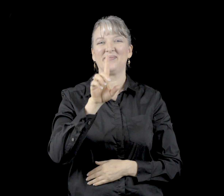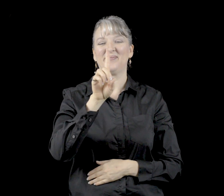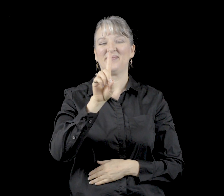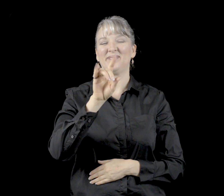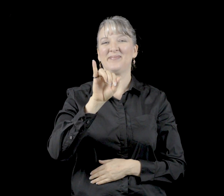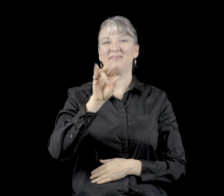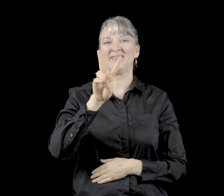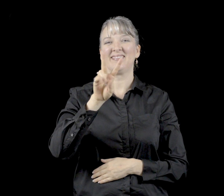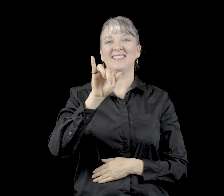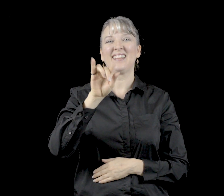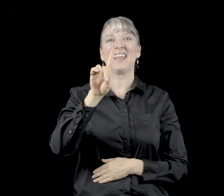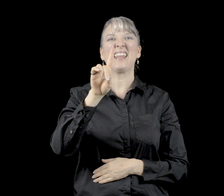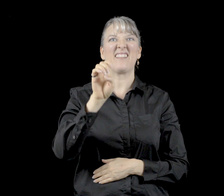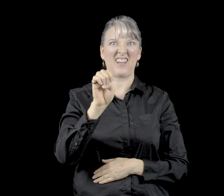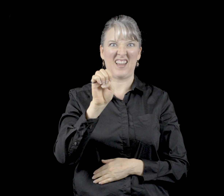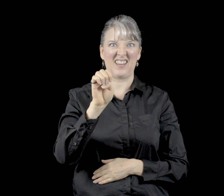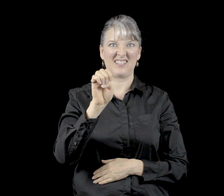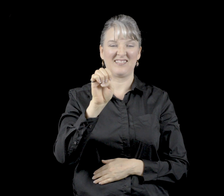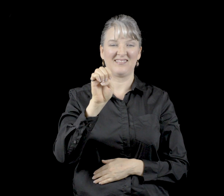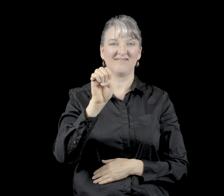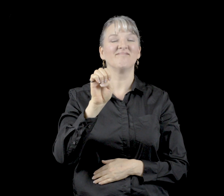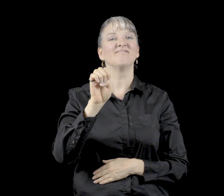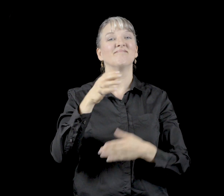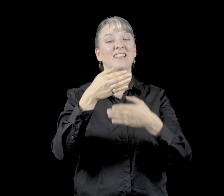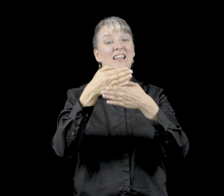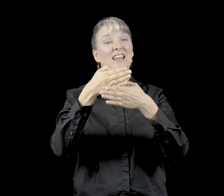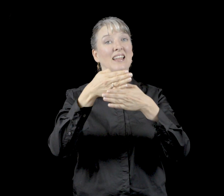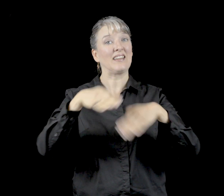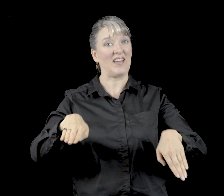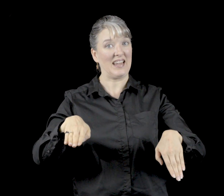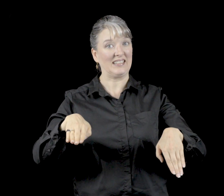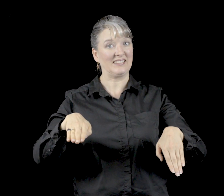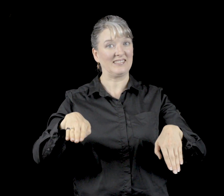D-I-V-I-D-E Divide